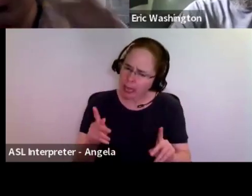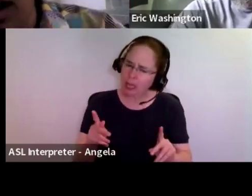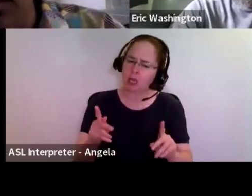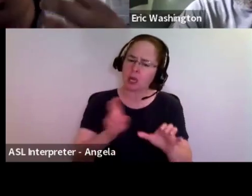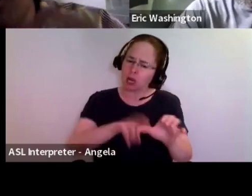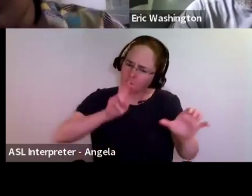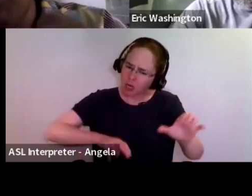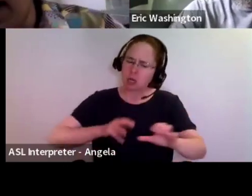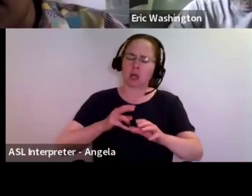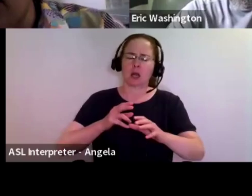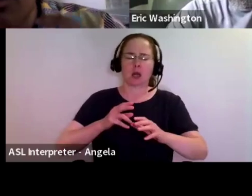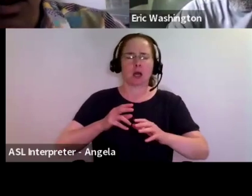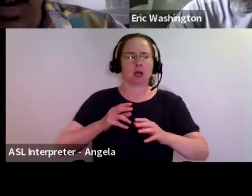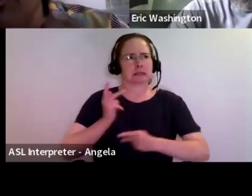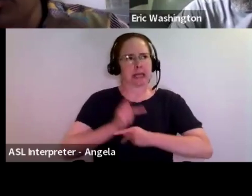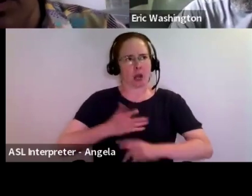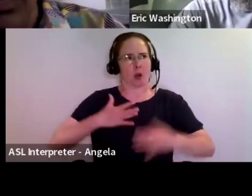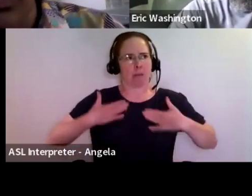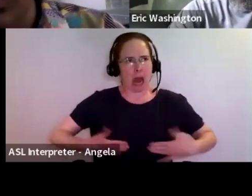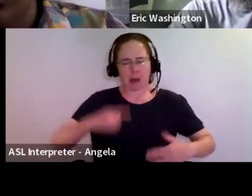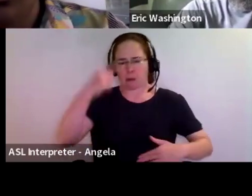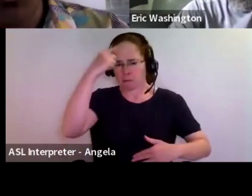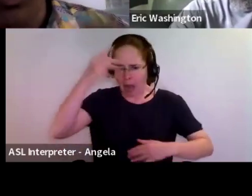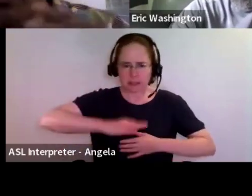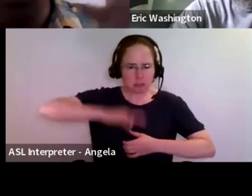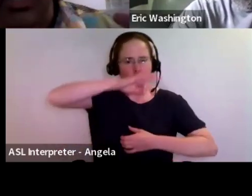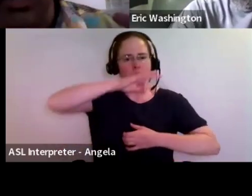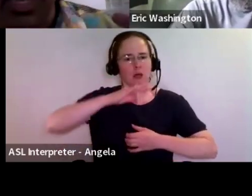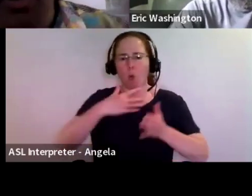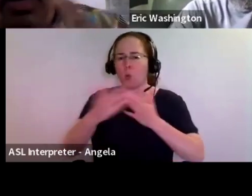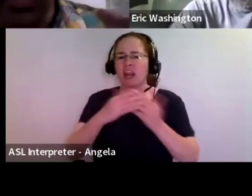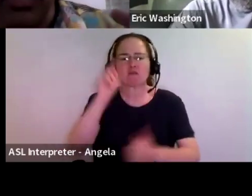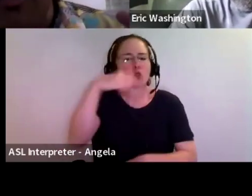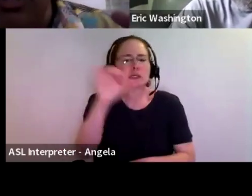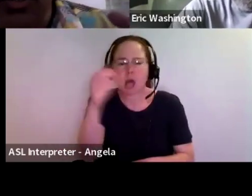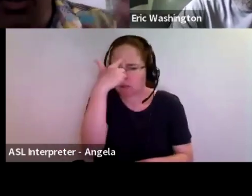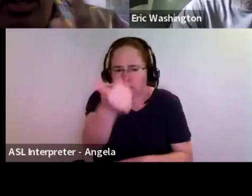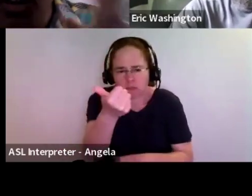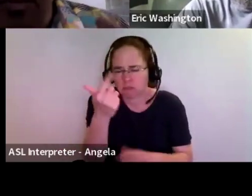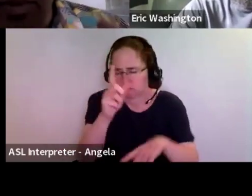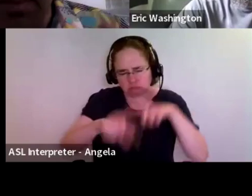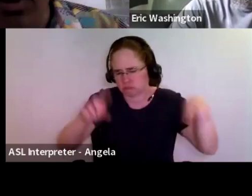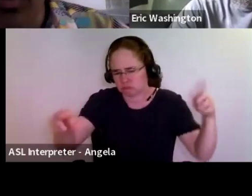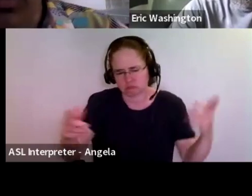take time to nourish our bodies, our mind, or spirits, whatever that may look like, because it's diverse for different people.